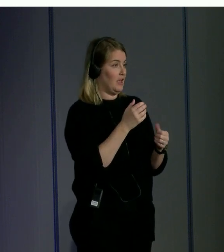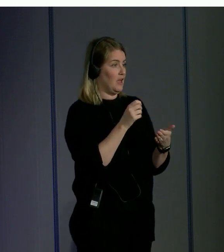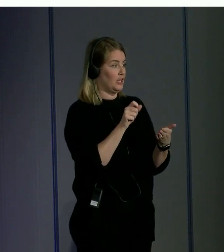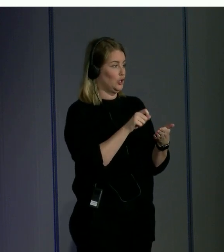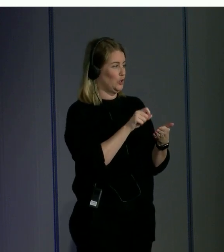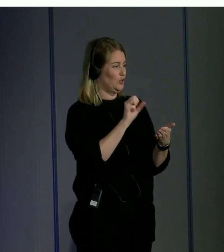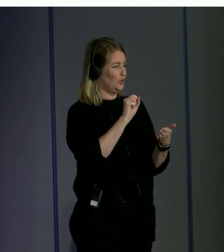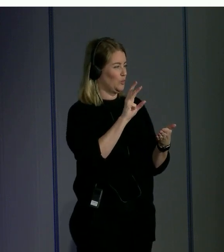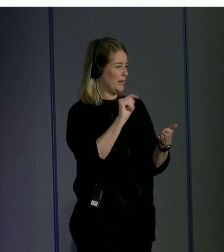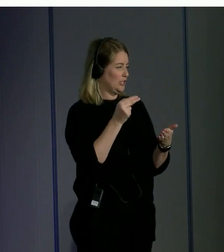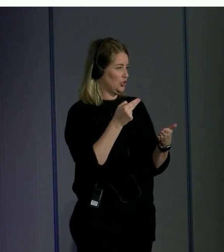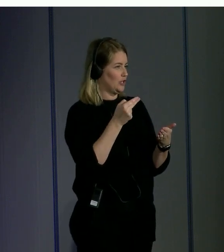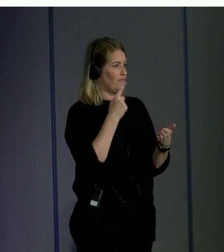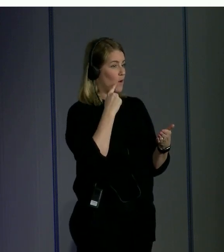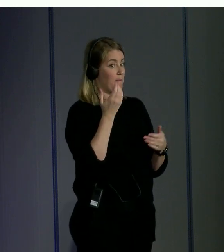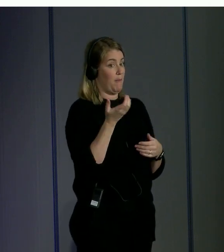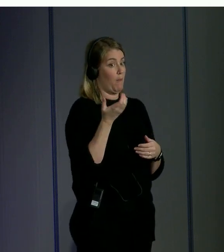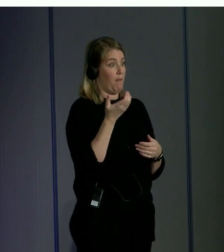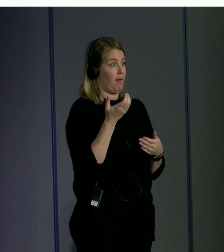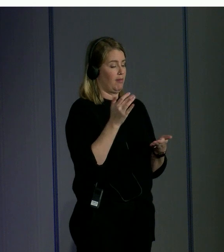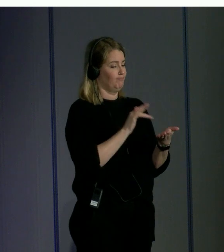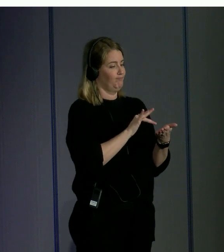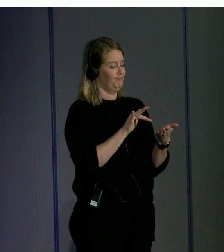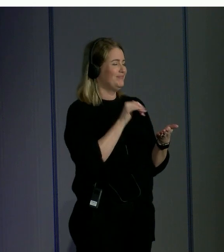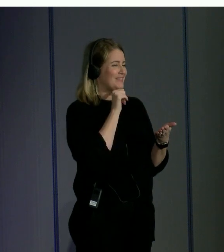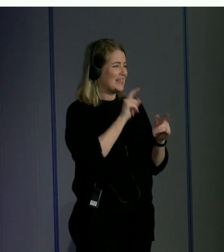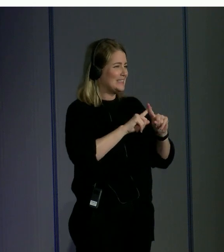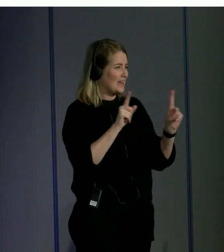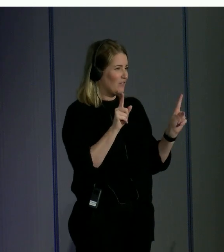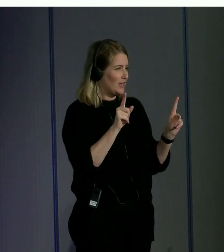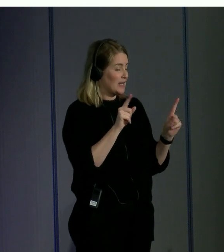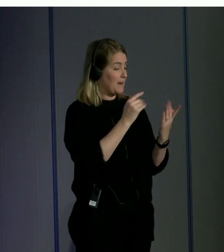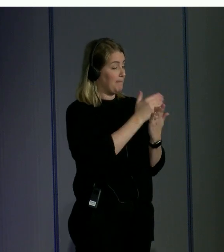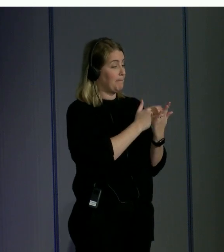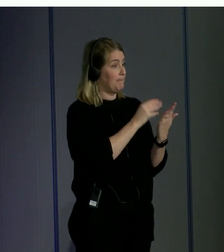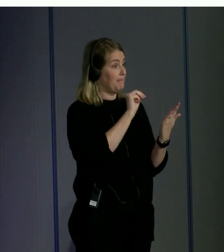in mobile support a different role. A menu in mobile isn't a different role.